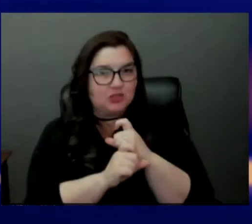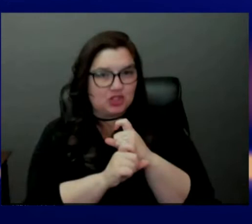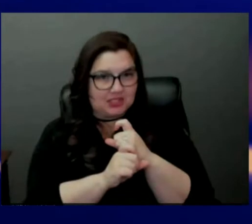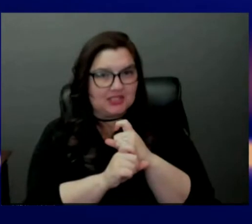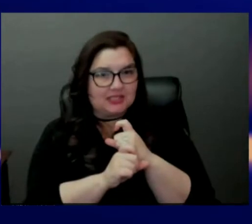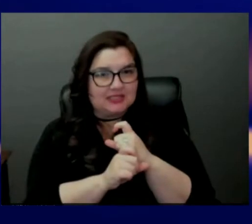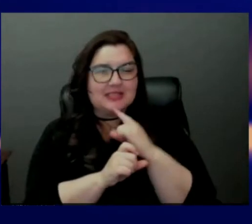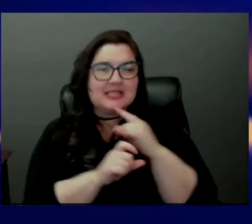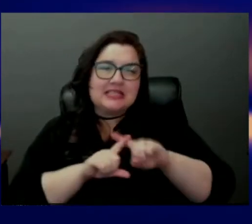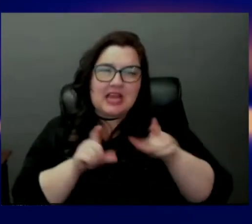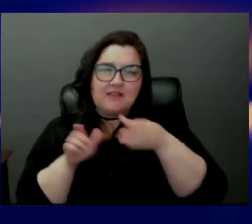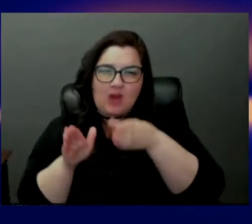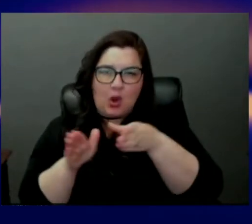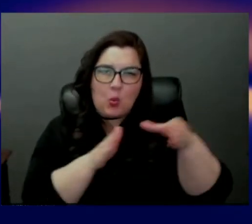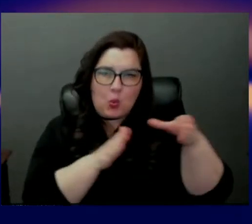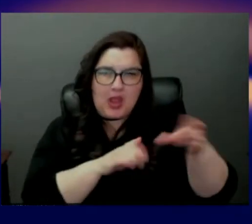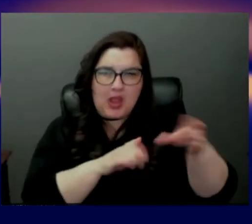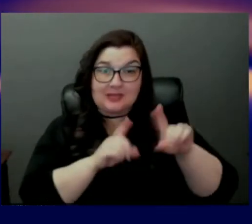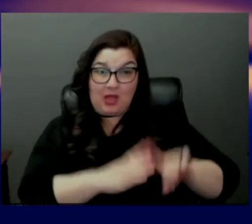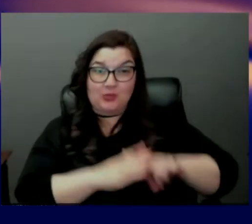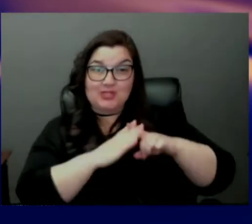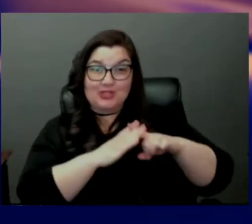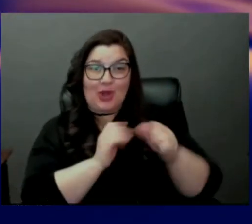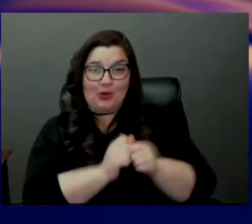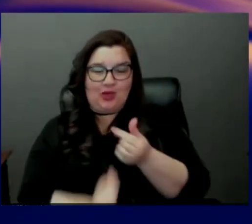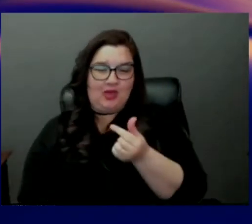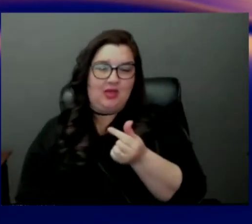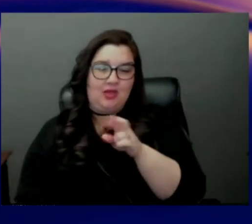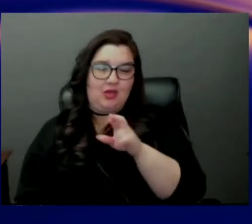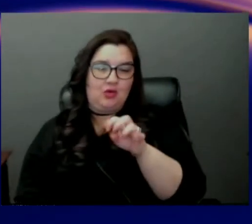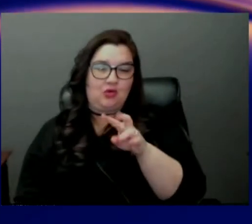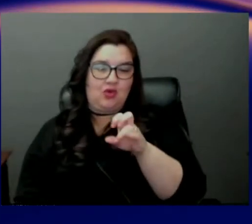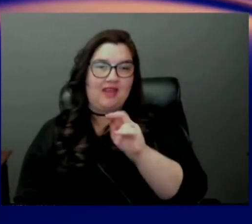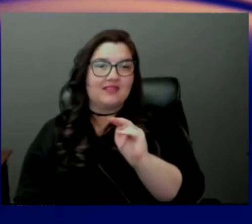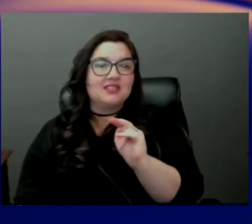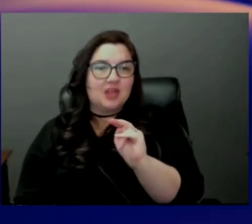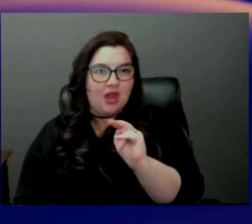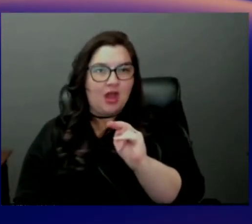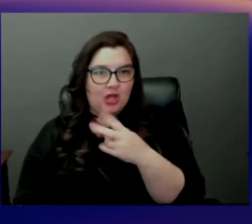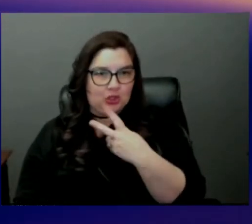And we actually started this with our graviton two, as the host processor or instances that use graviton two.